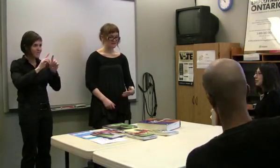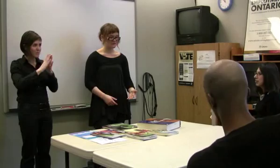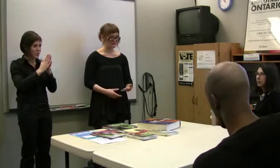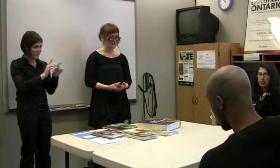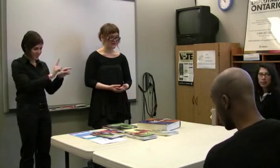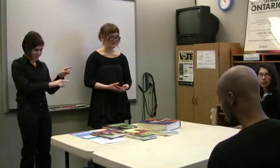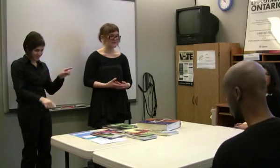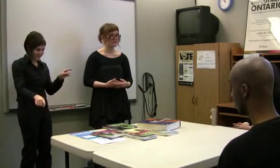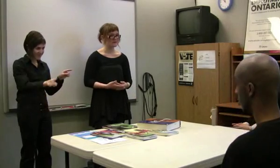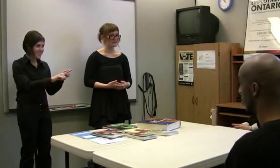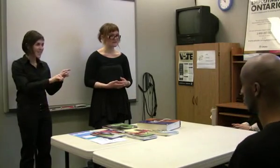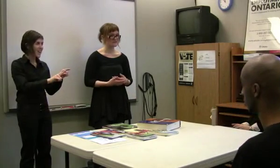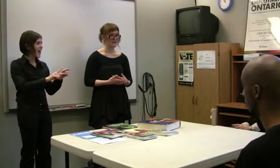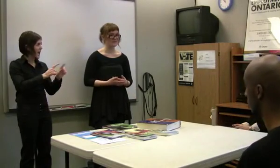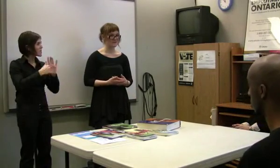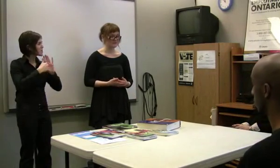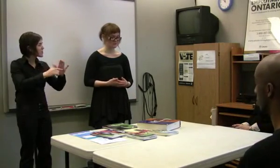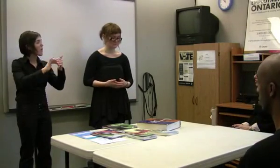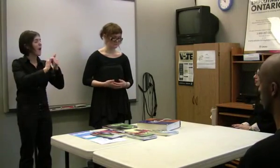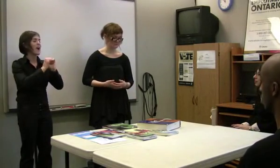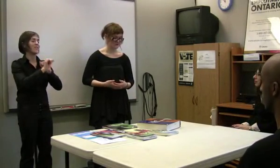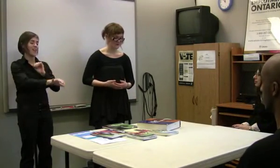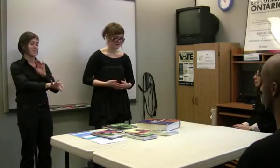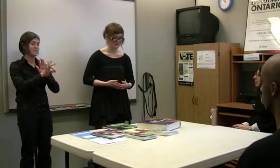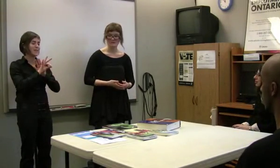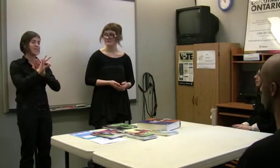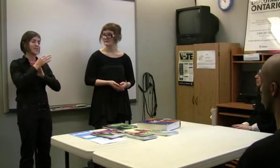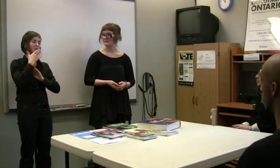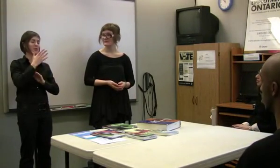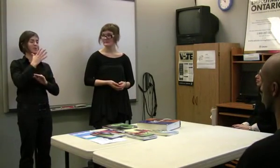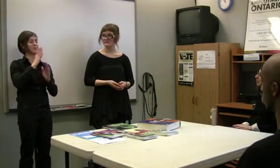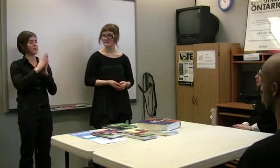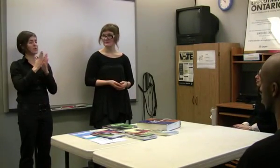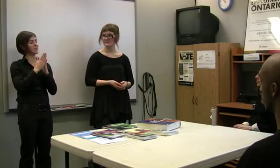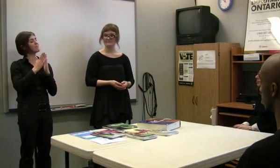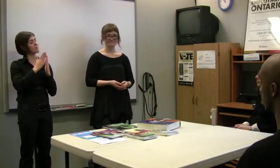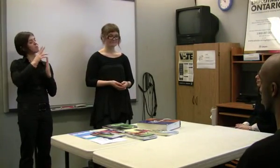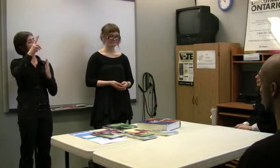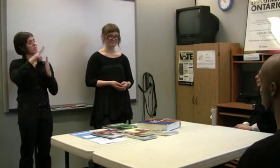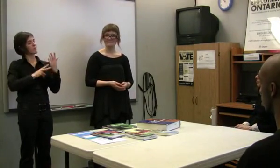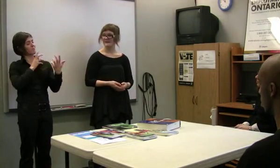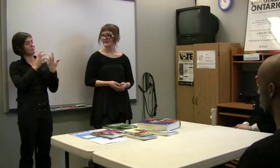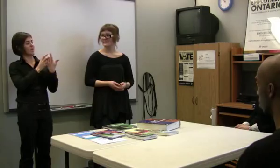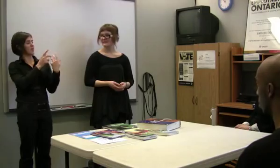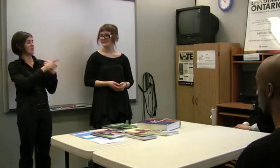so you can find a book that is right for you.